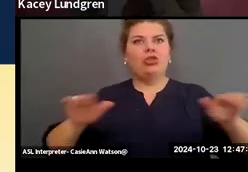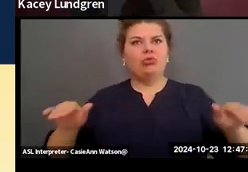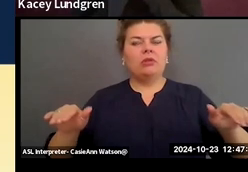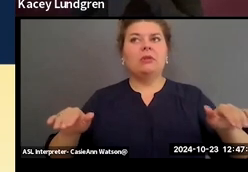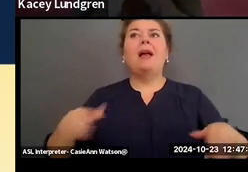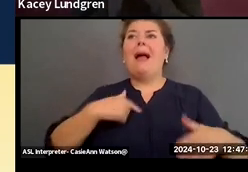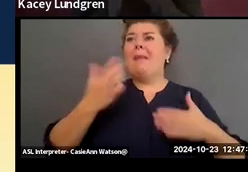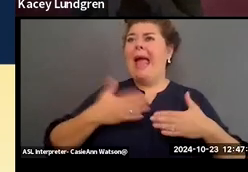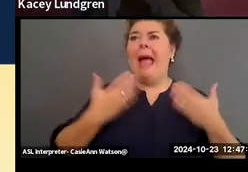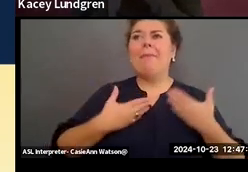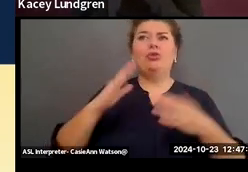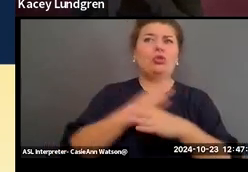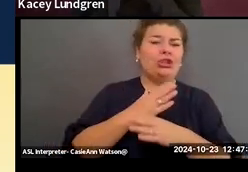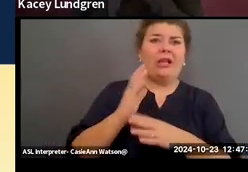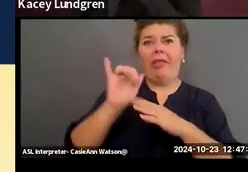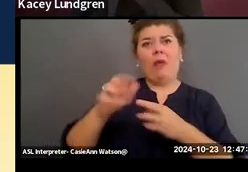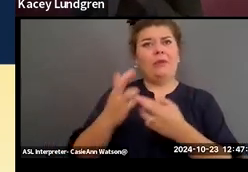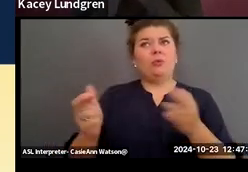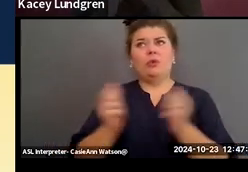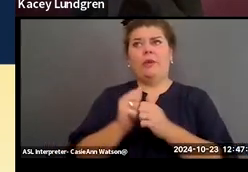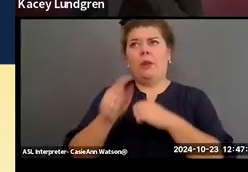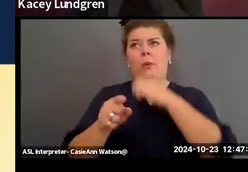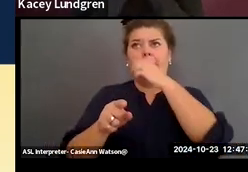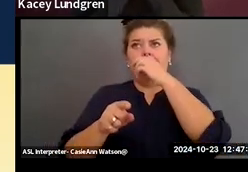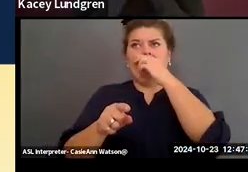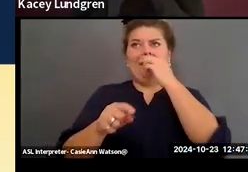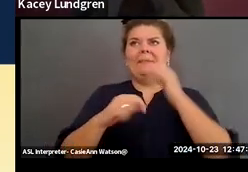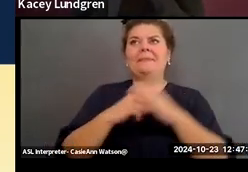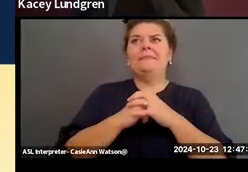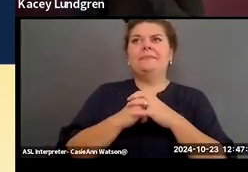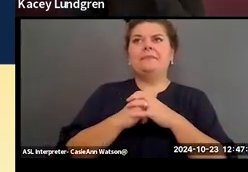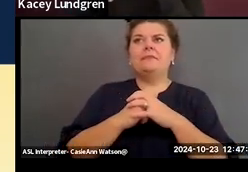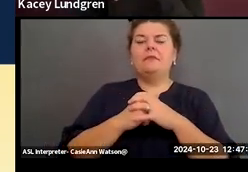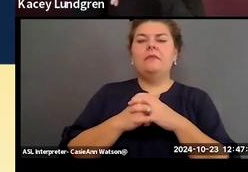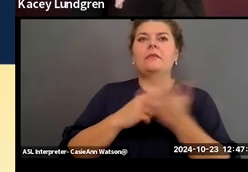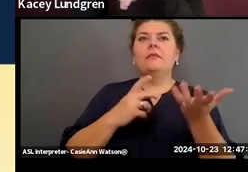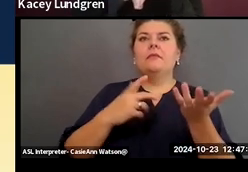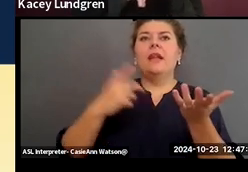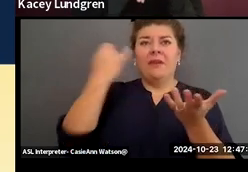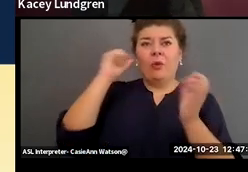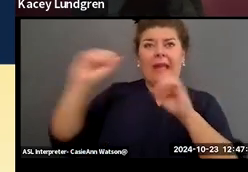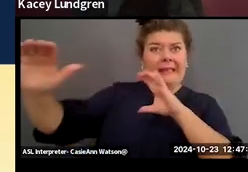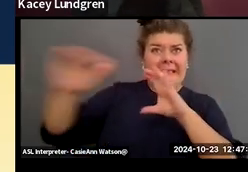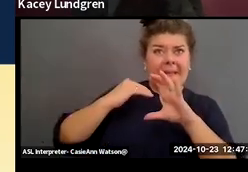I'm happy to share that resource with you. If you can just send us an email, then we'll go ahead and send you that list,